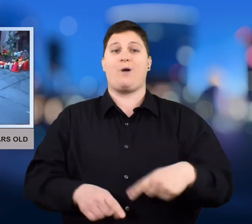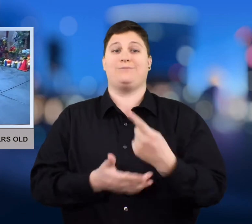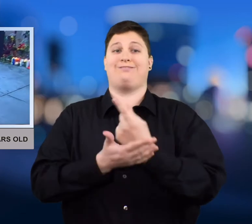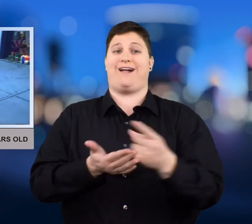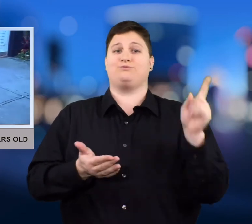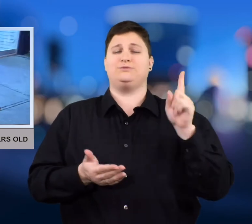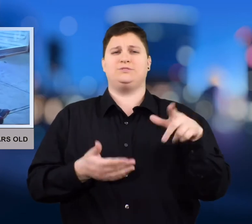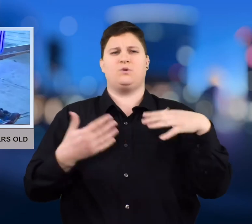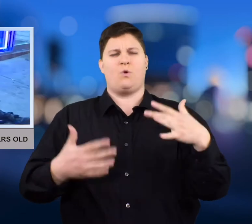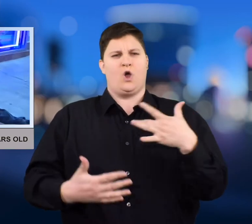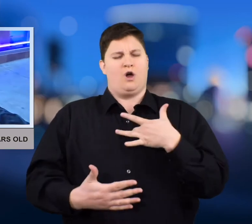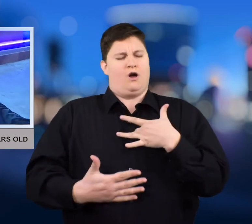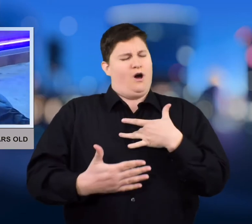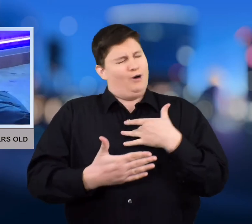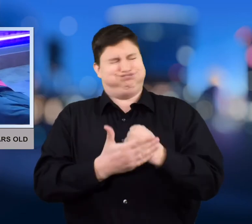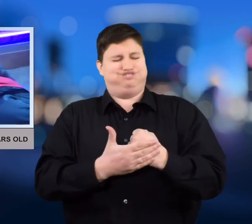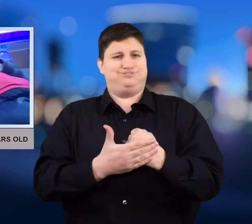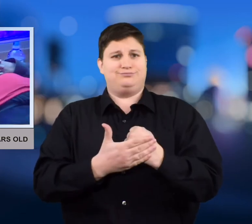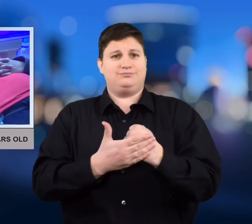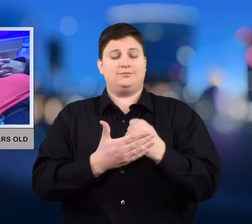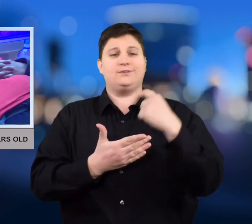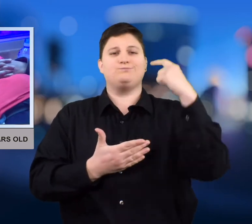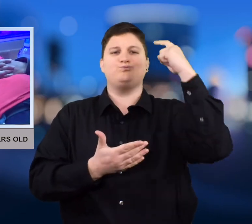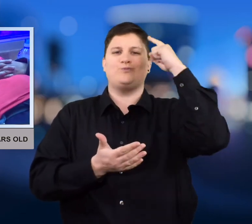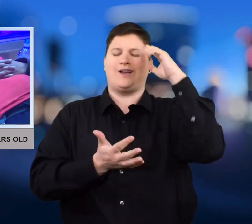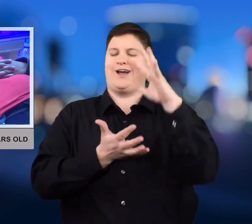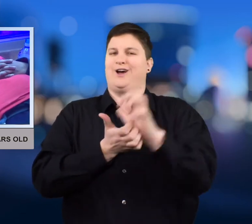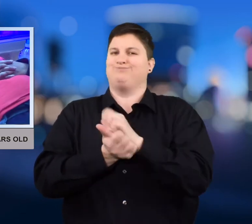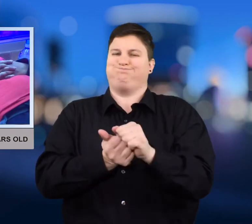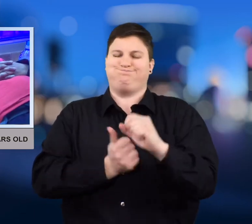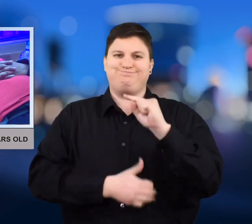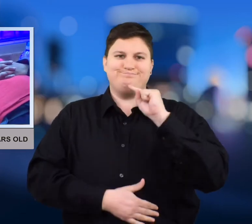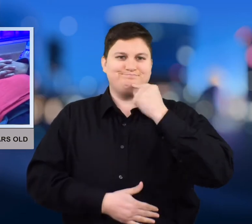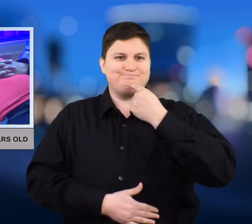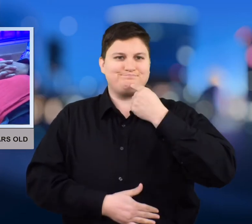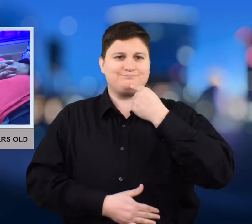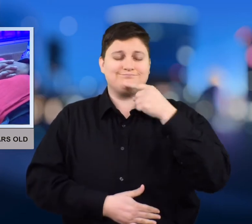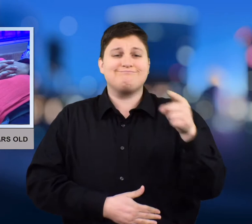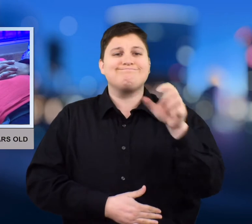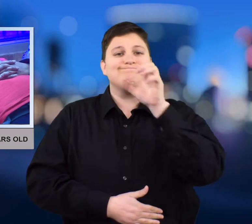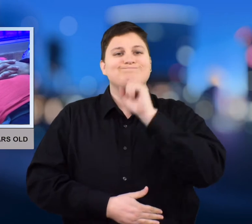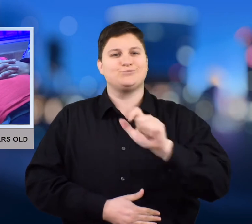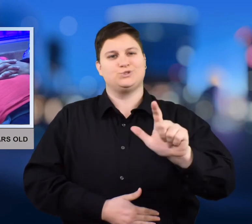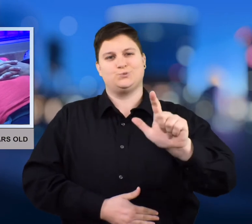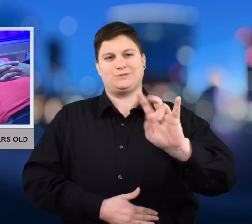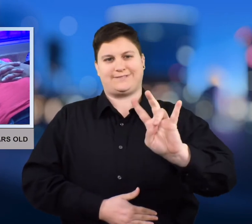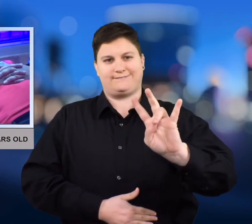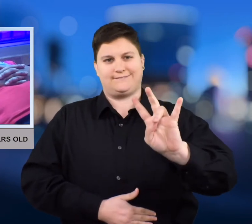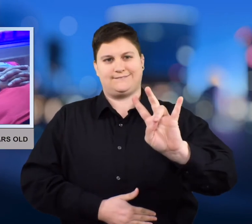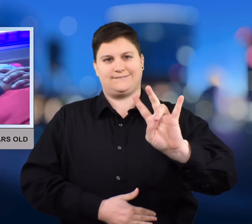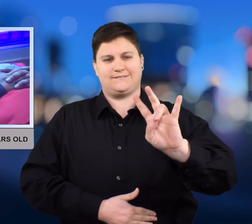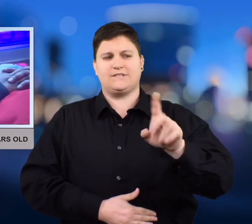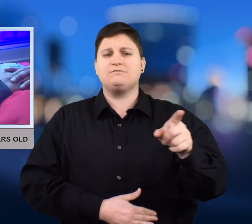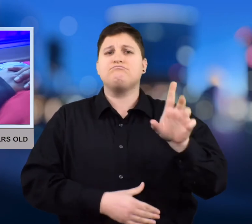Last week she suffered a massive heart attack and was left with severe brain damage. She was 27 years old.